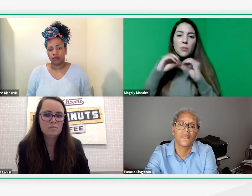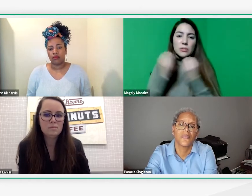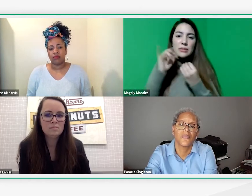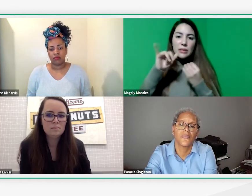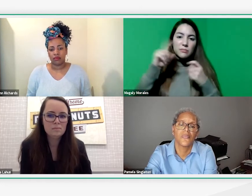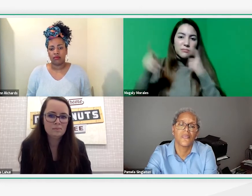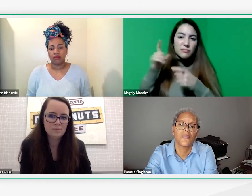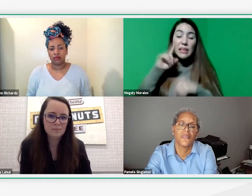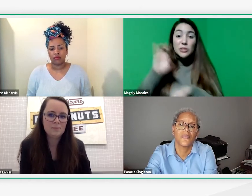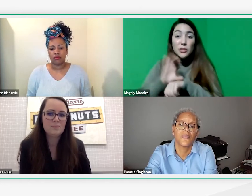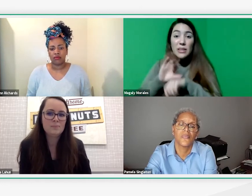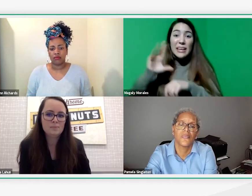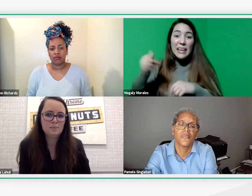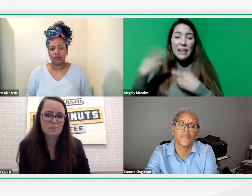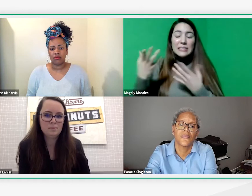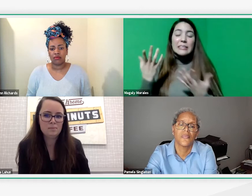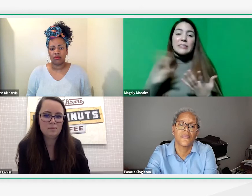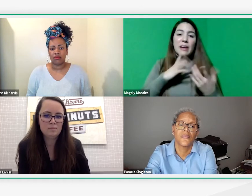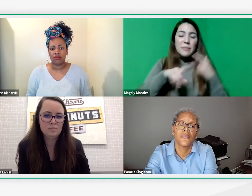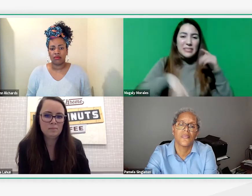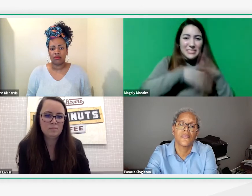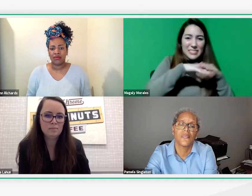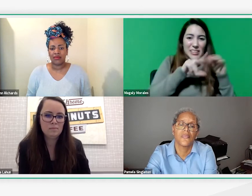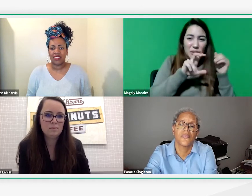When we donate to non-profit organizations, for example, like churches,